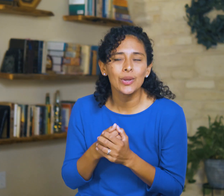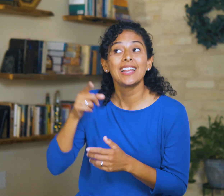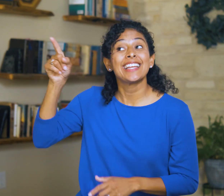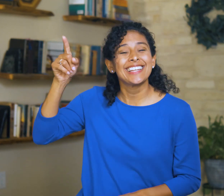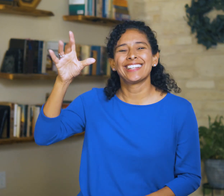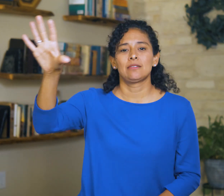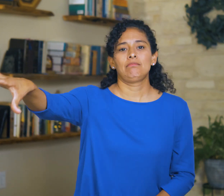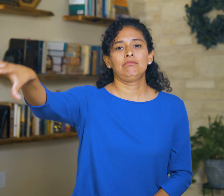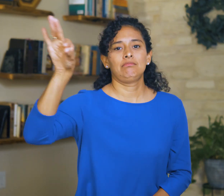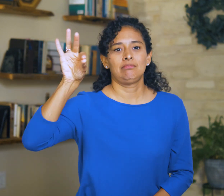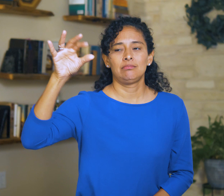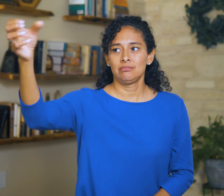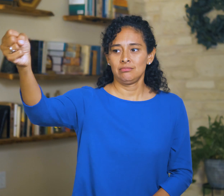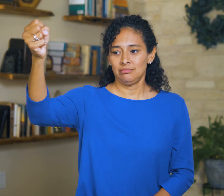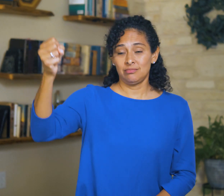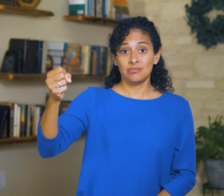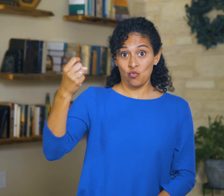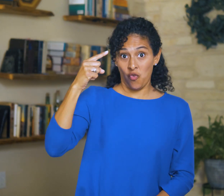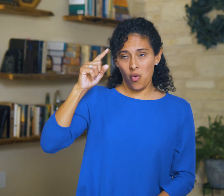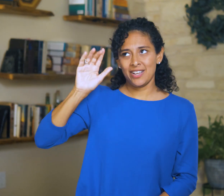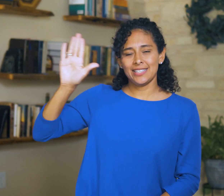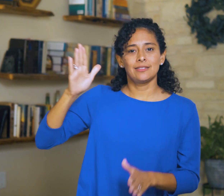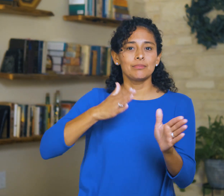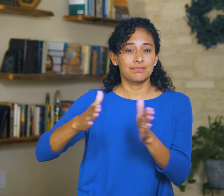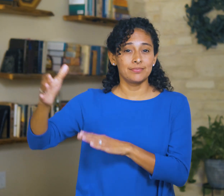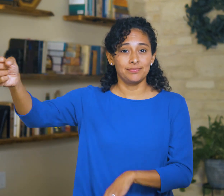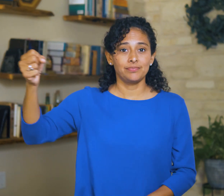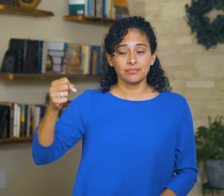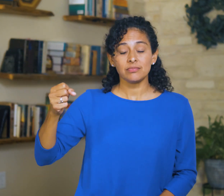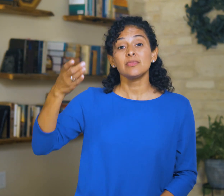But He consecrated them—set them apart—for His own purposes.